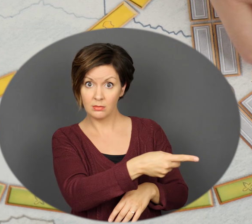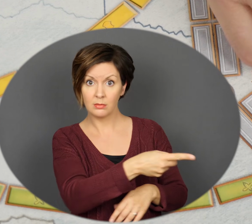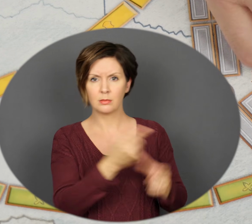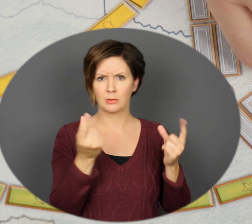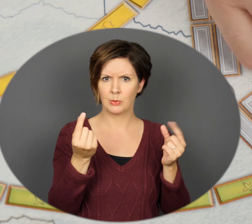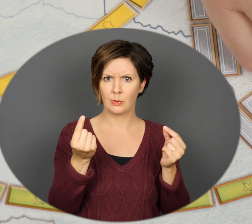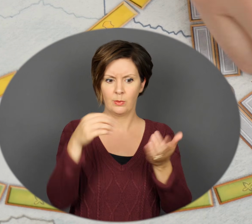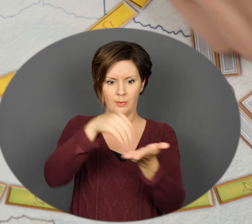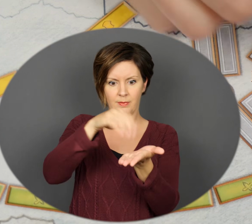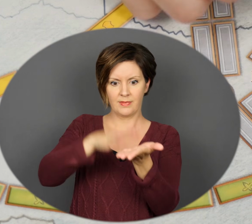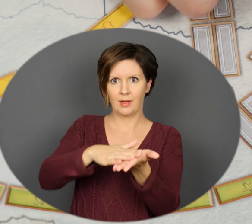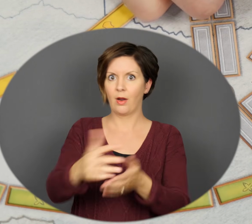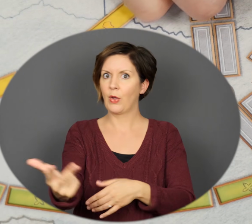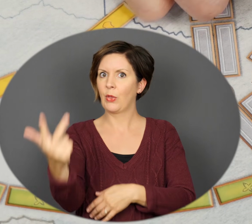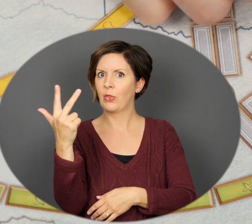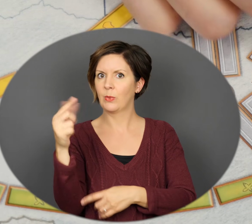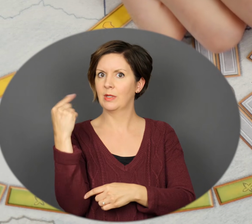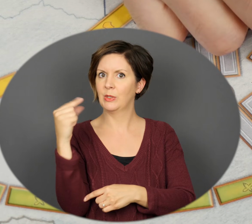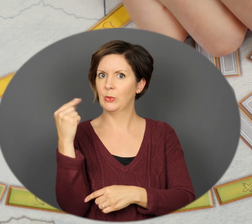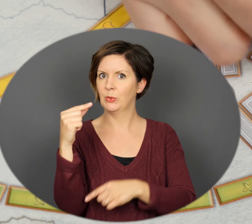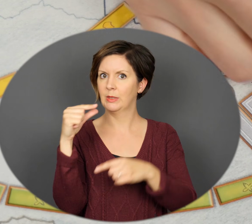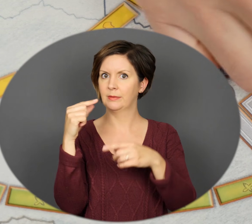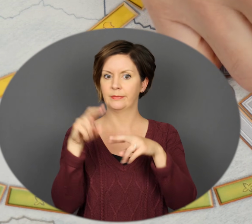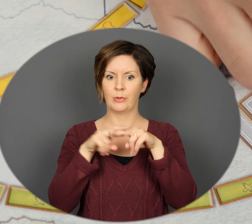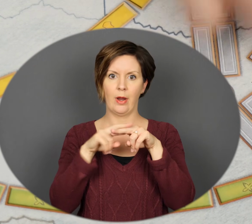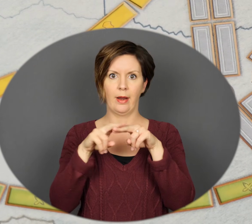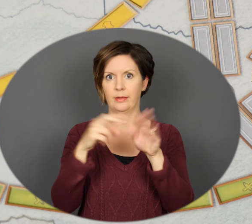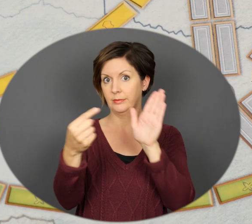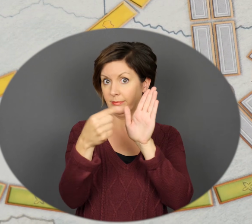I would have to play three cards showing green trains.